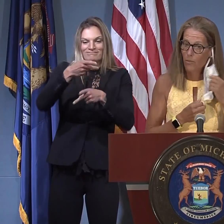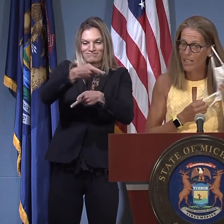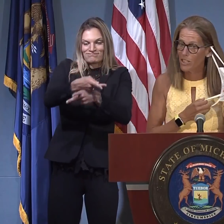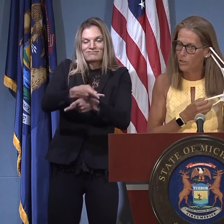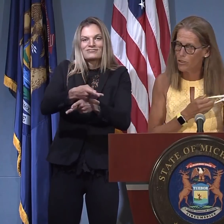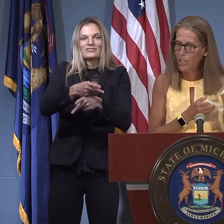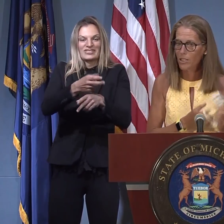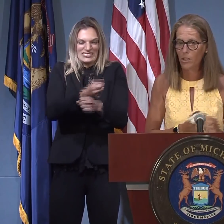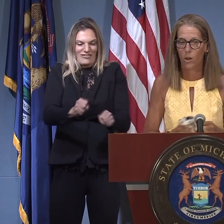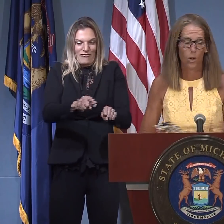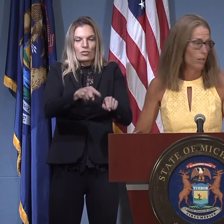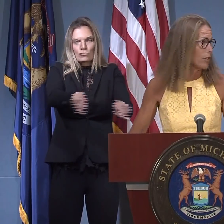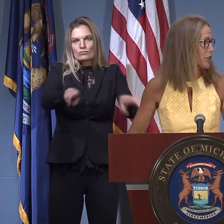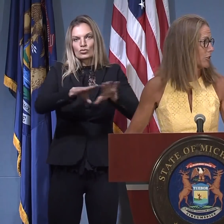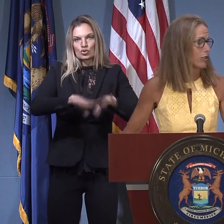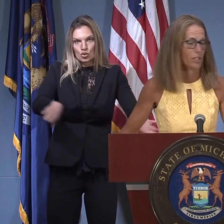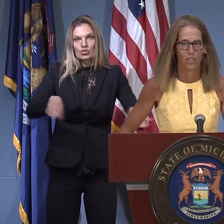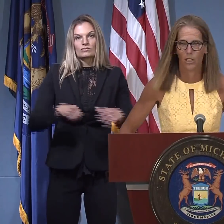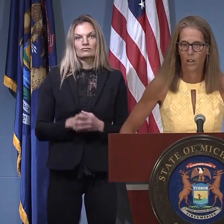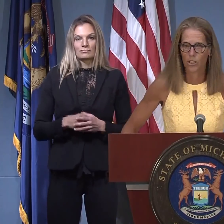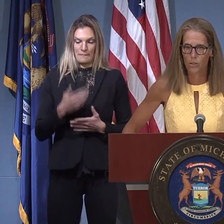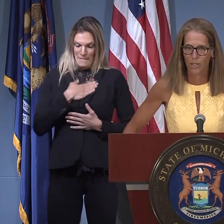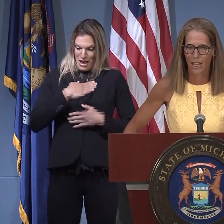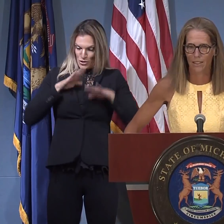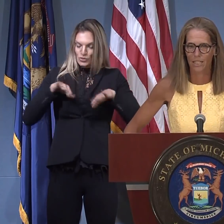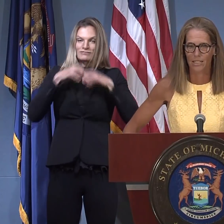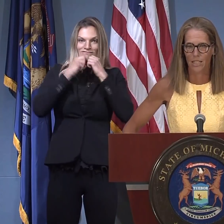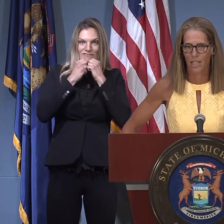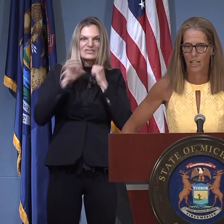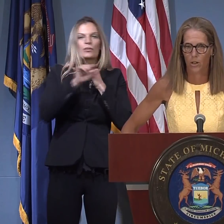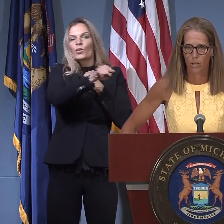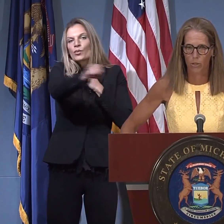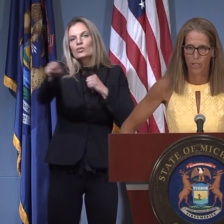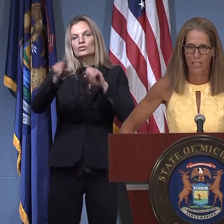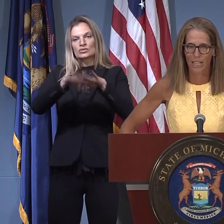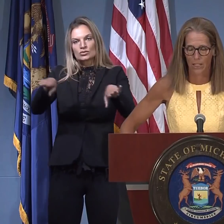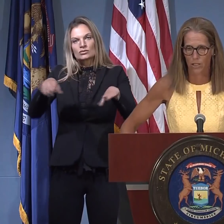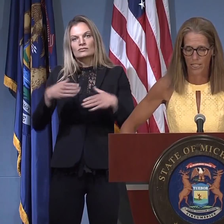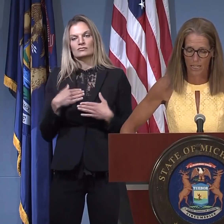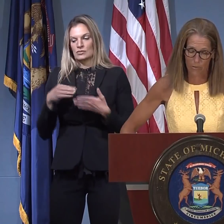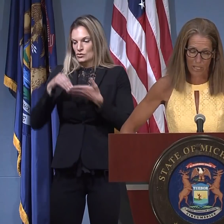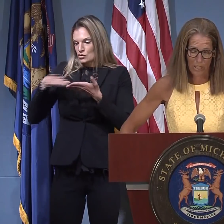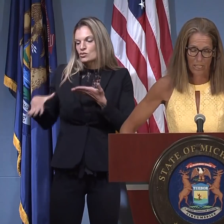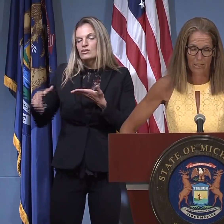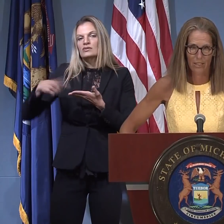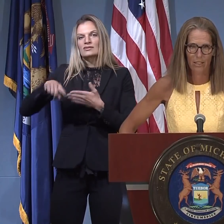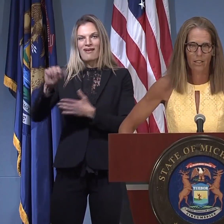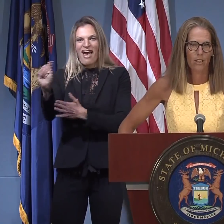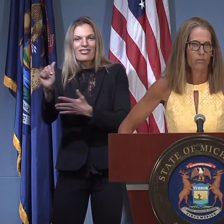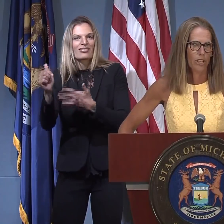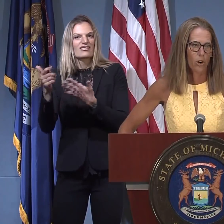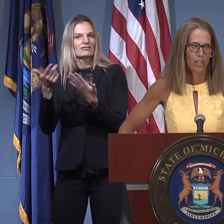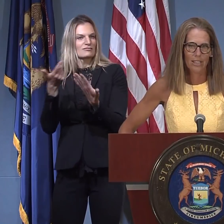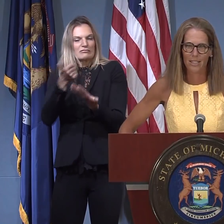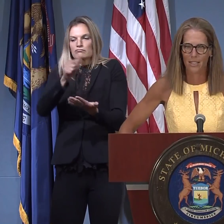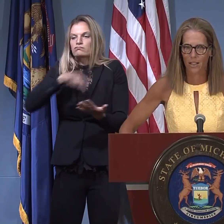FOR ME RIGHT NOW IS THE HEALTH AND THE SAFETY AND THE WELL-BEING OF MY CHILDREN, ALL OF THE CHIRP, OUR STUDENT